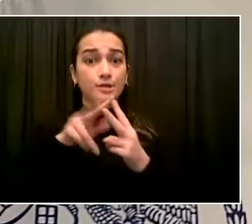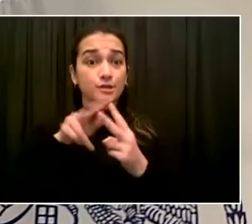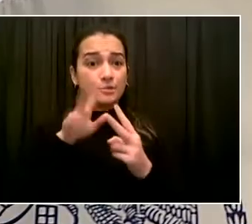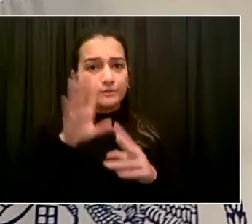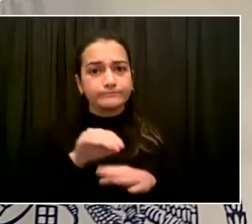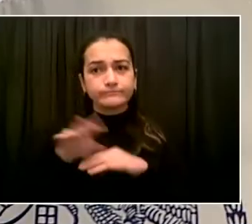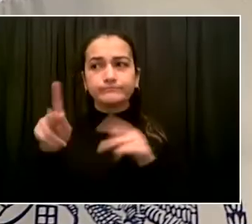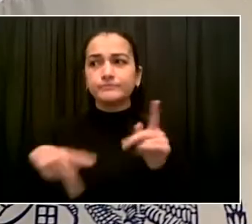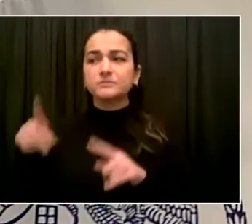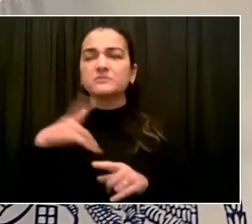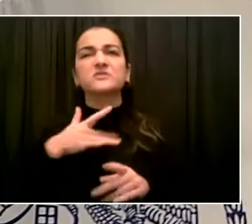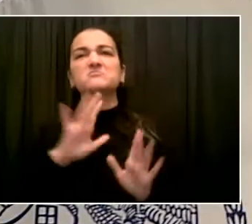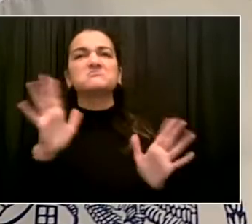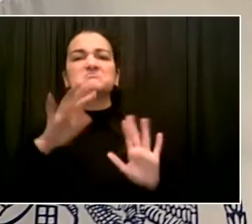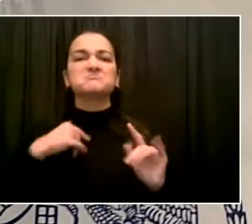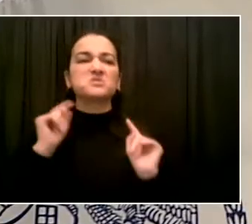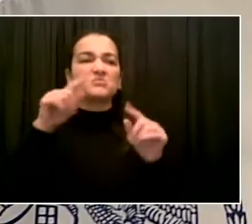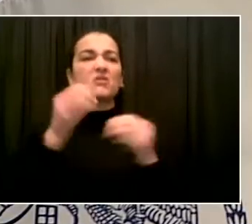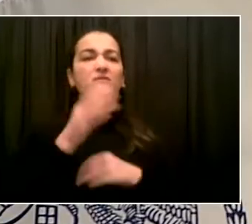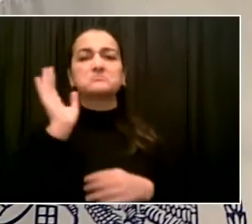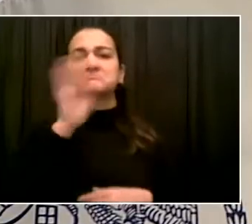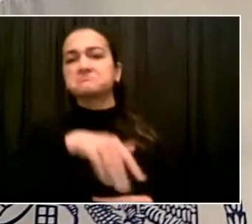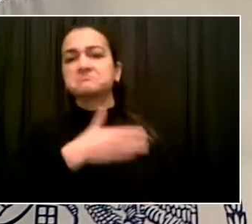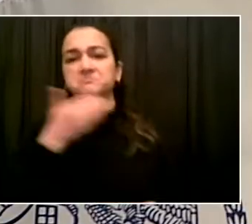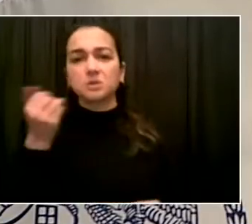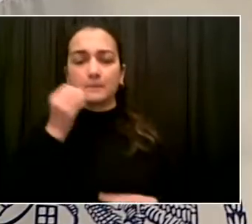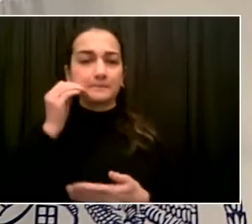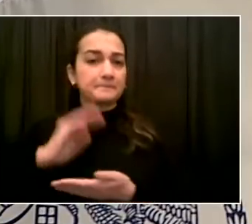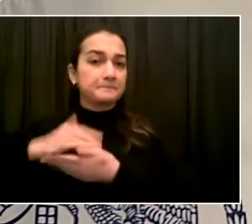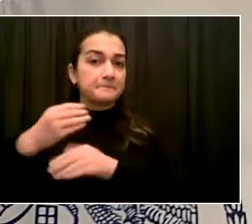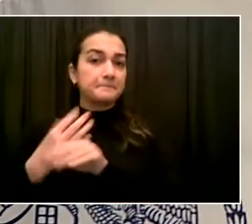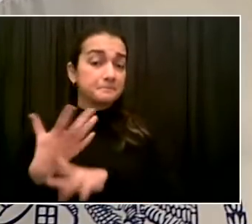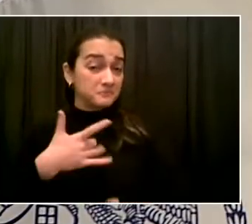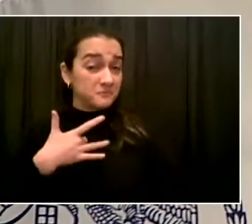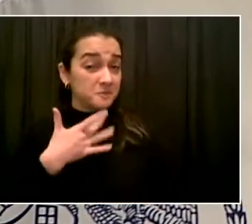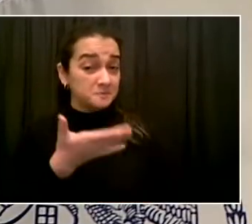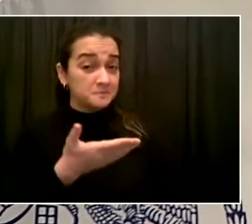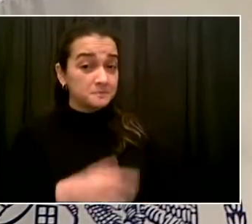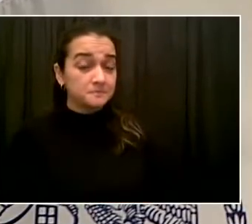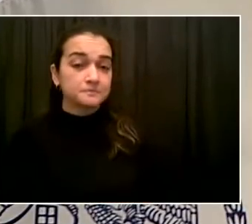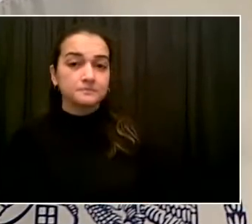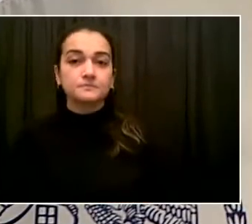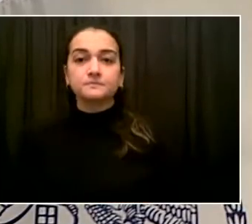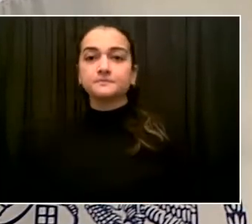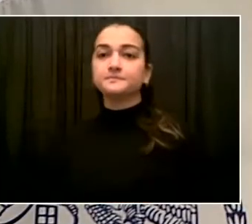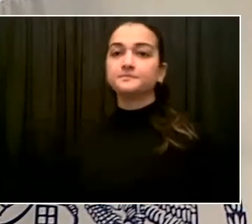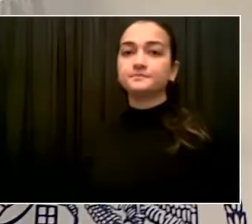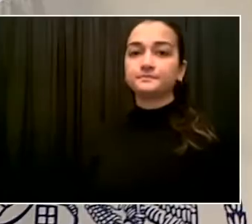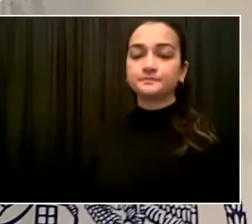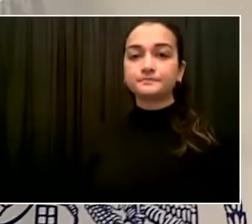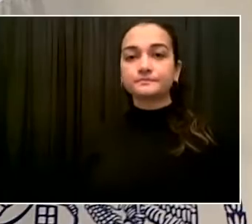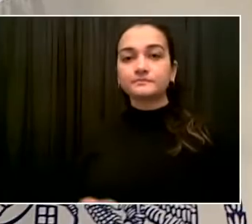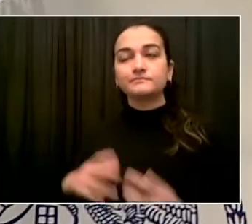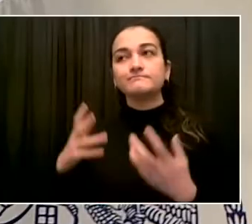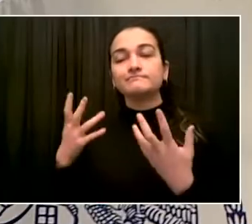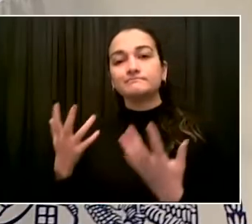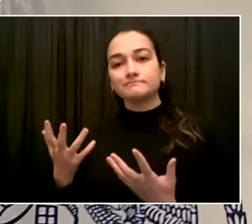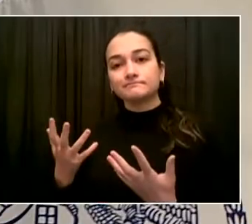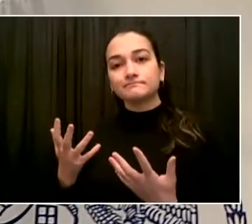THE CITY? MCIARA, THAT'ANS IMPORTANT QUESTION. I FEEL VERY GOOD ABOUT WHAT THE IMPACT WILL BE.